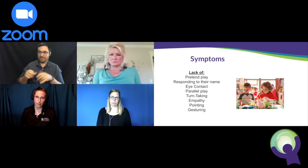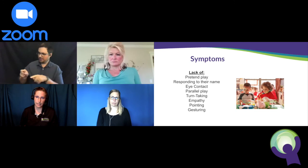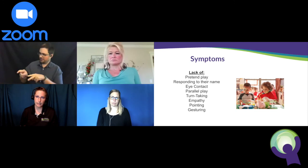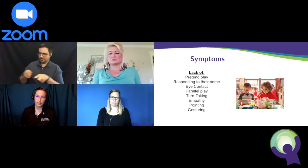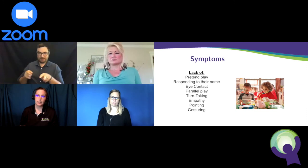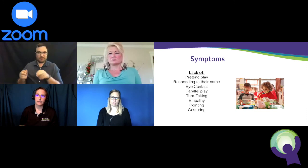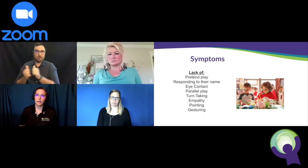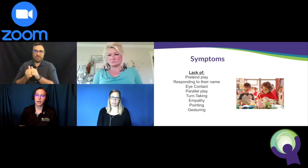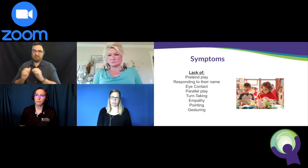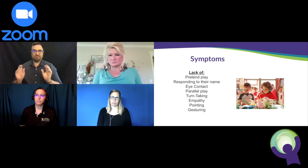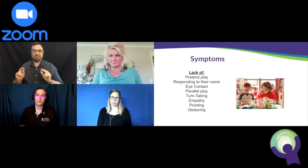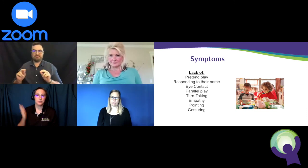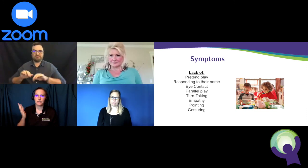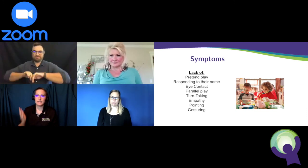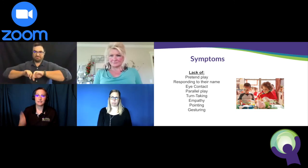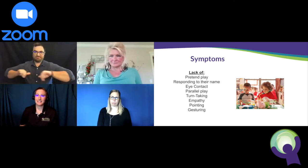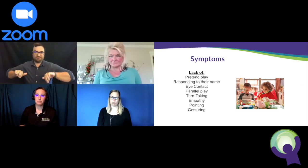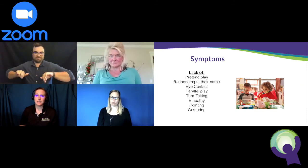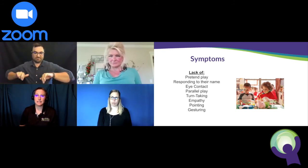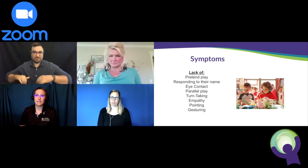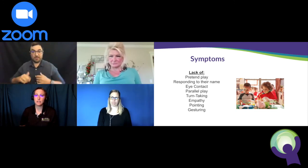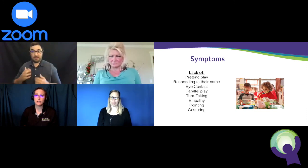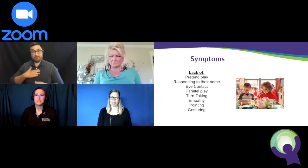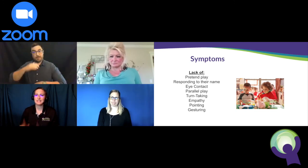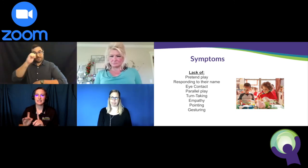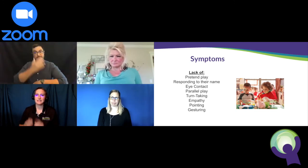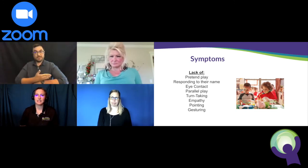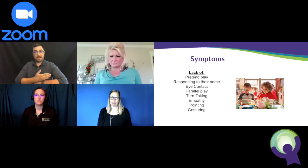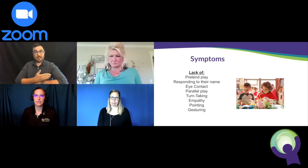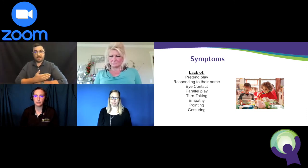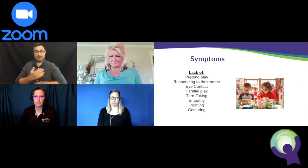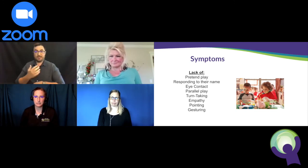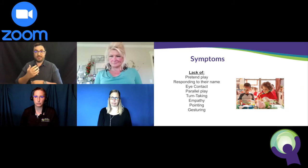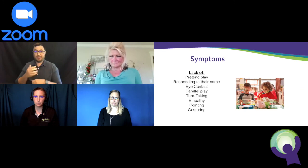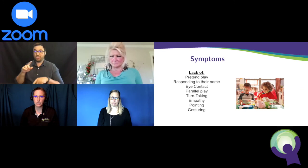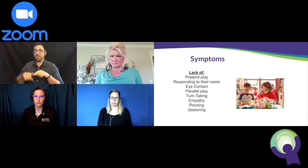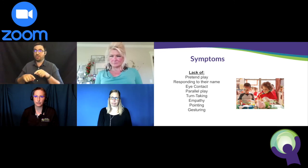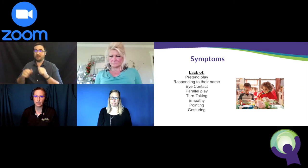That was one of the things my son was he couldn't even stand at a sensory table next to another child without having